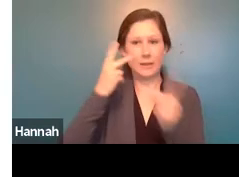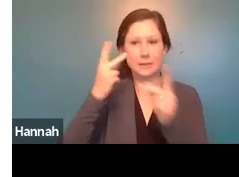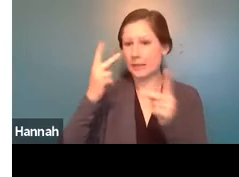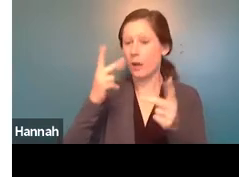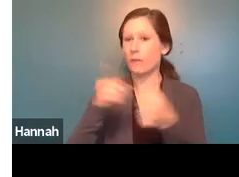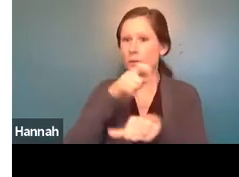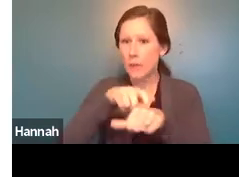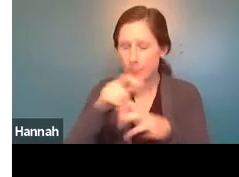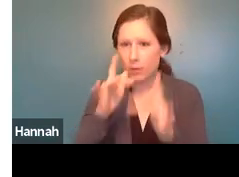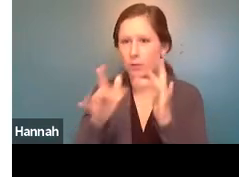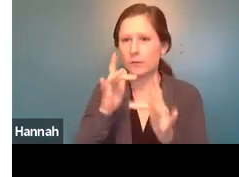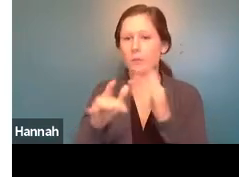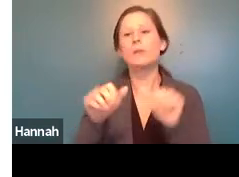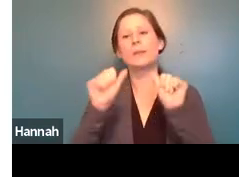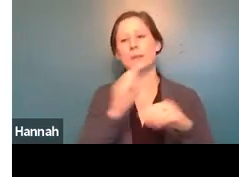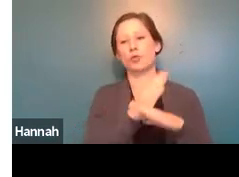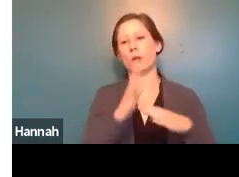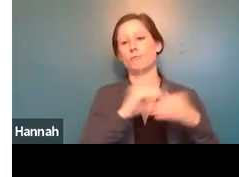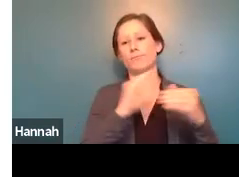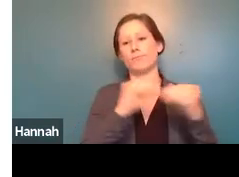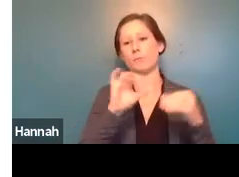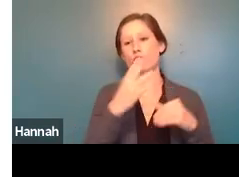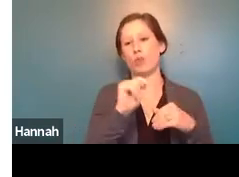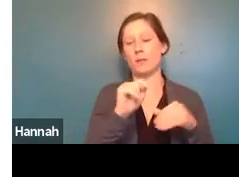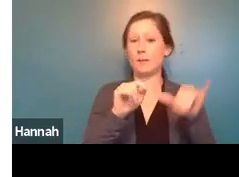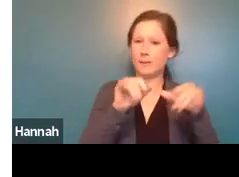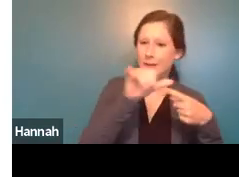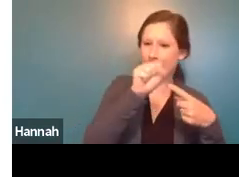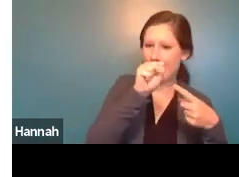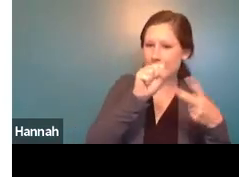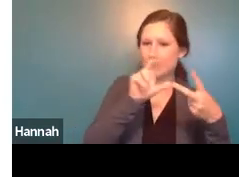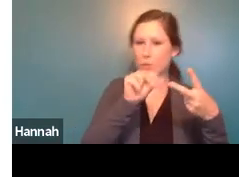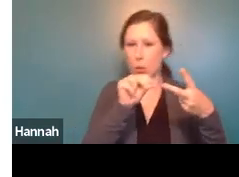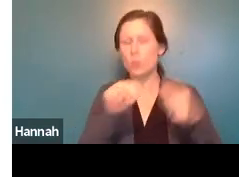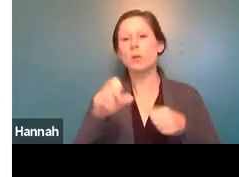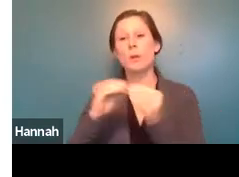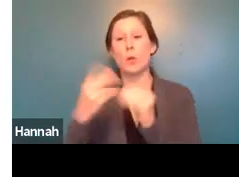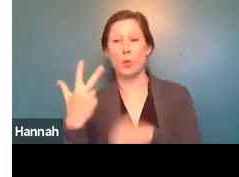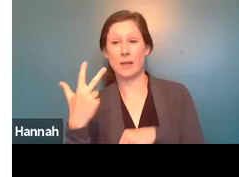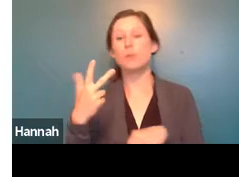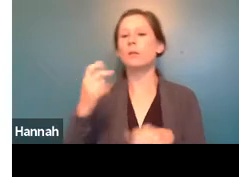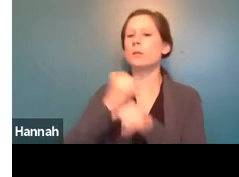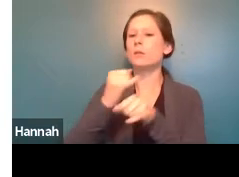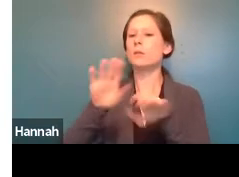chat. That's a yes or no. And then number three, when institutions reopen, how likely are you to visit a place that